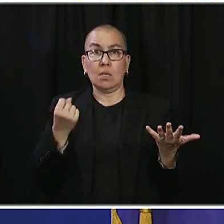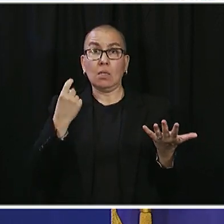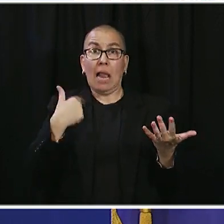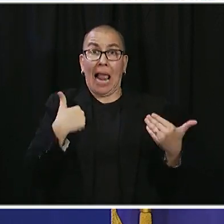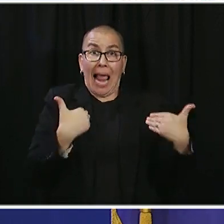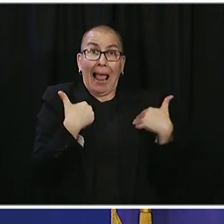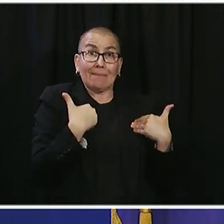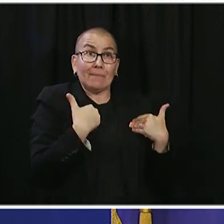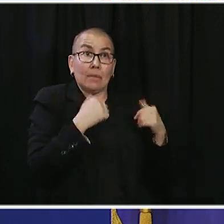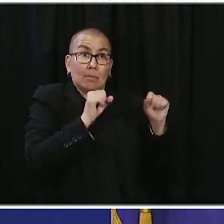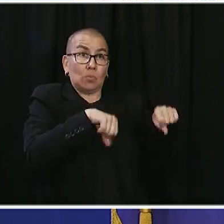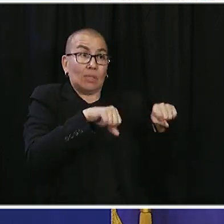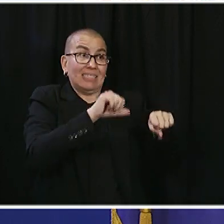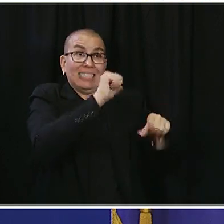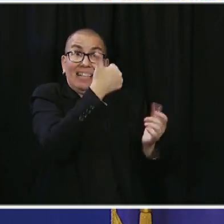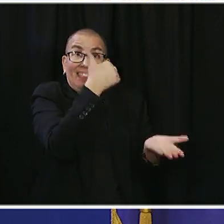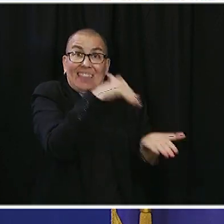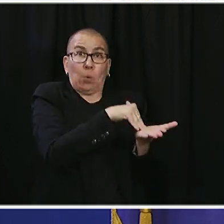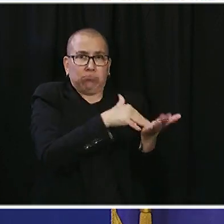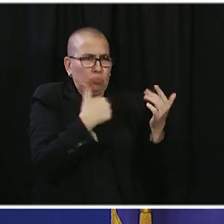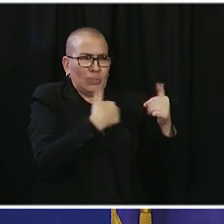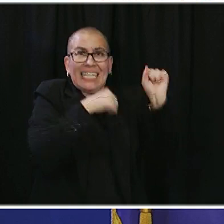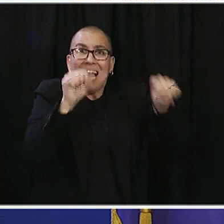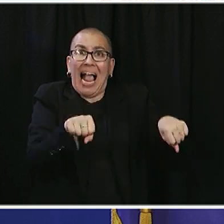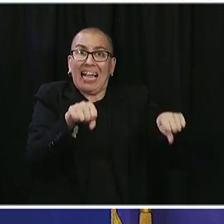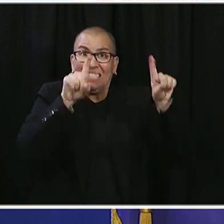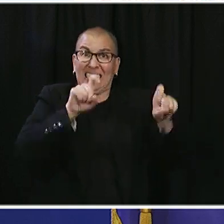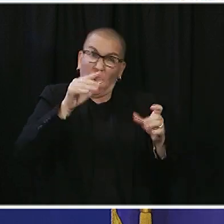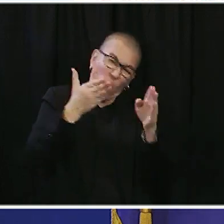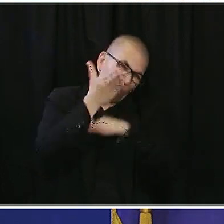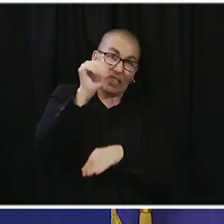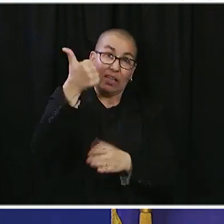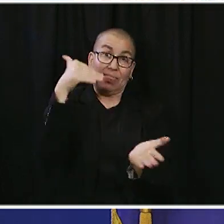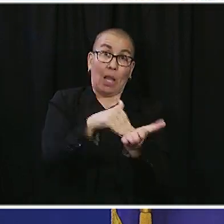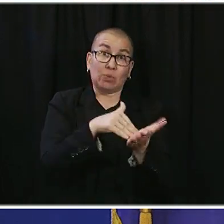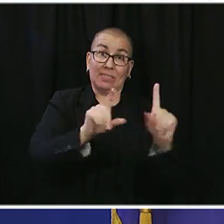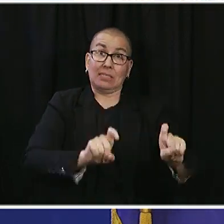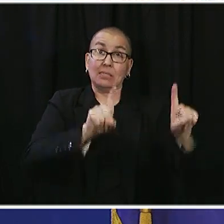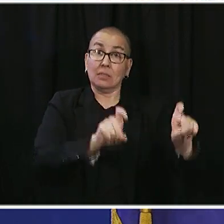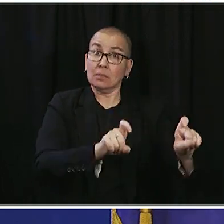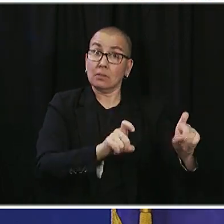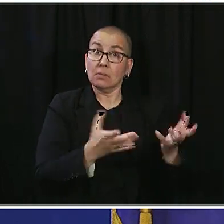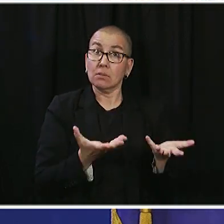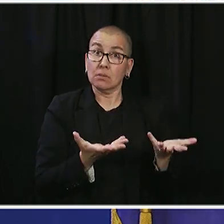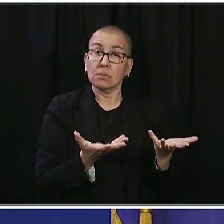THE GOOD NEWS IS, WE HAVE THE CAPACITY TO TEST OVER 10,000 TODAY. WE ARE SETTING ON THAT CAPACITY